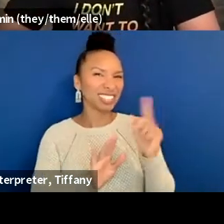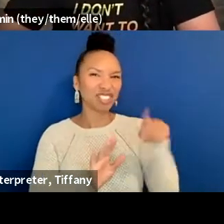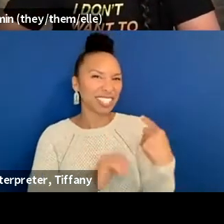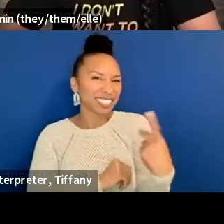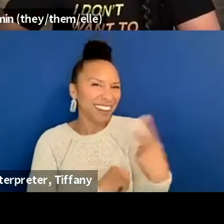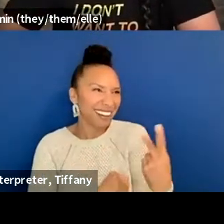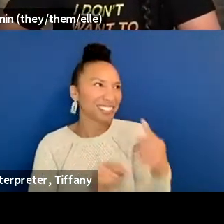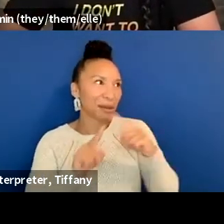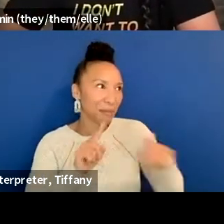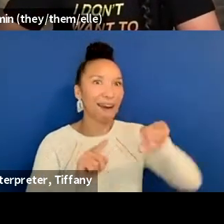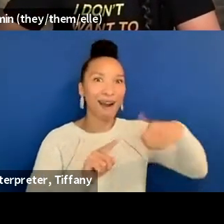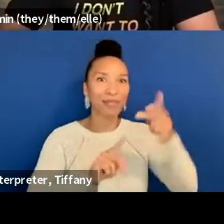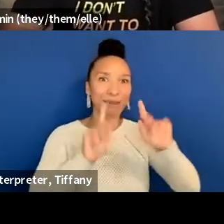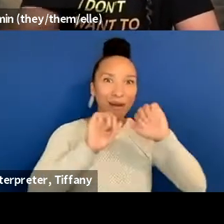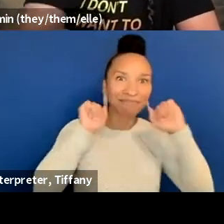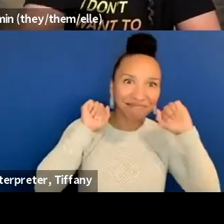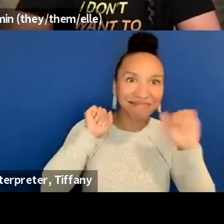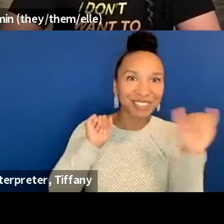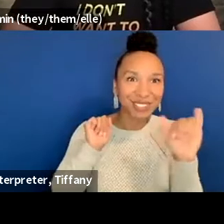Leah (she/her): He said that he that they i'm sorry, thank you.